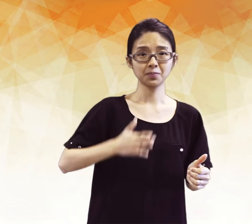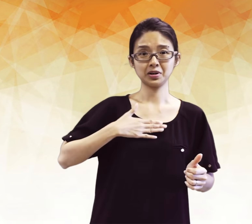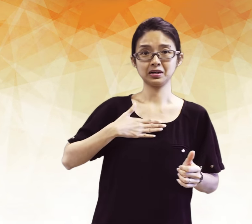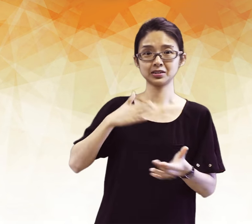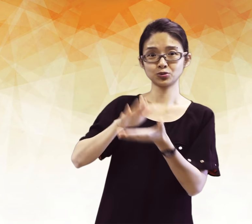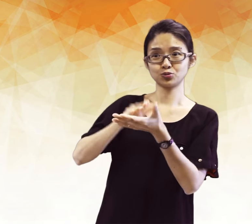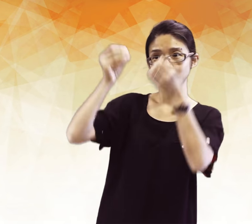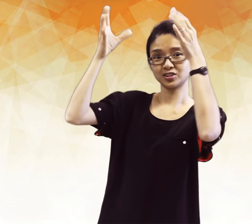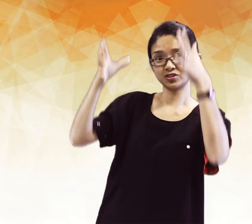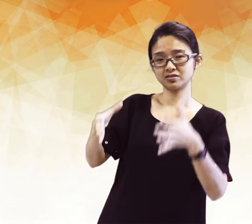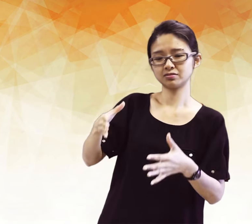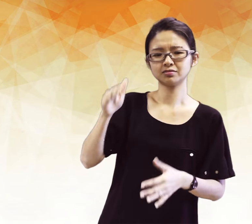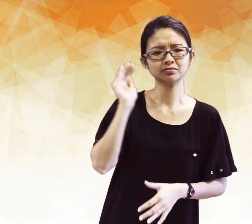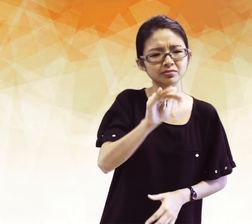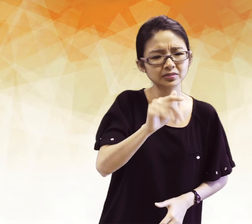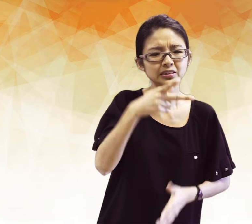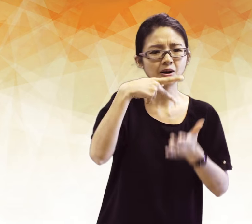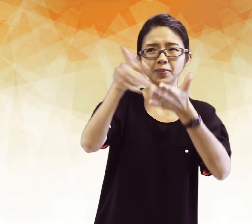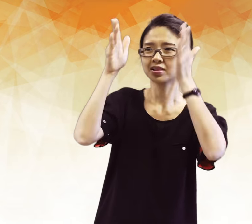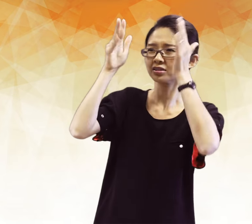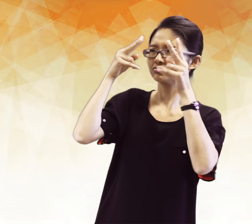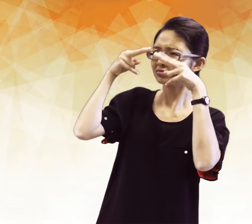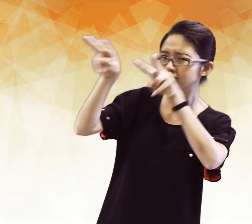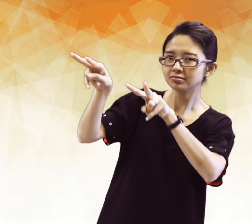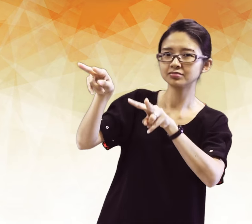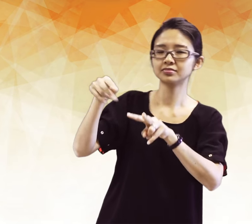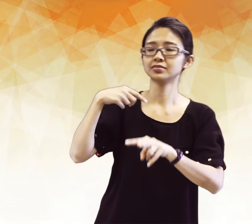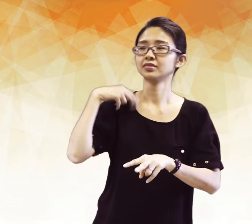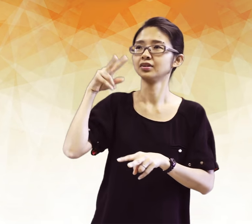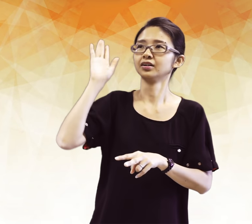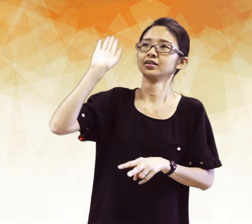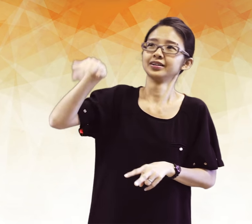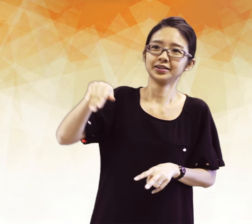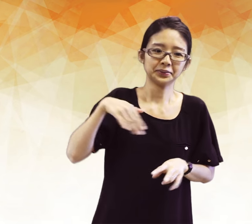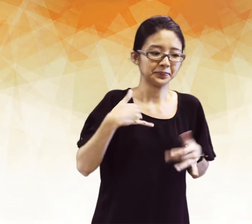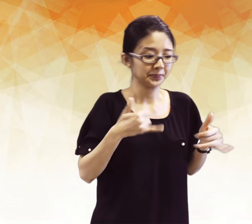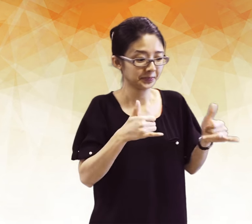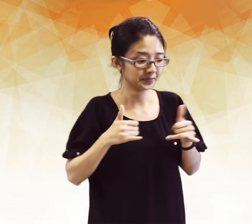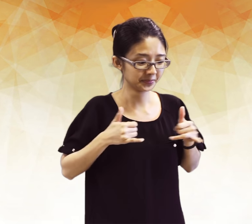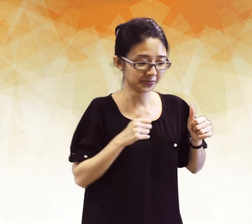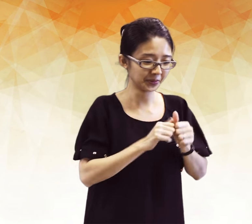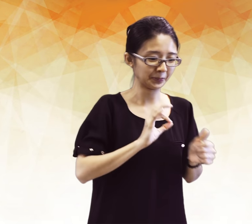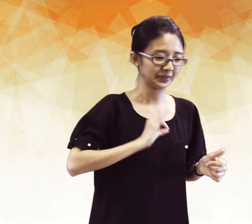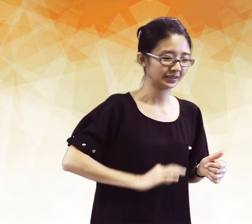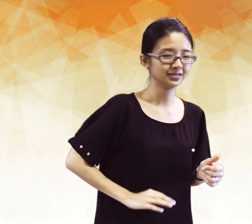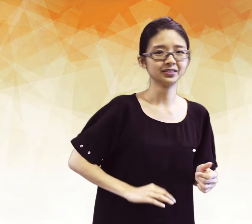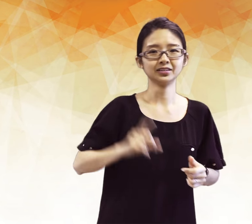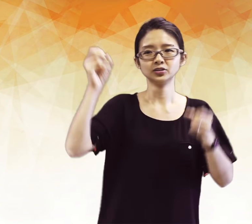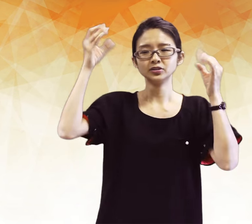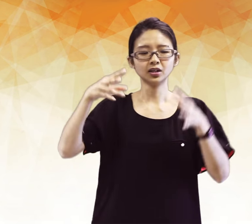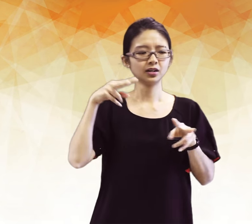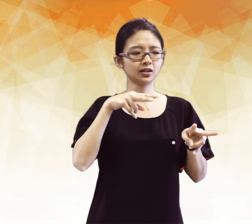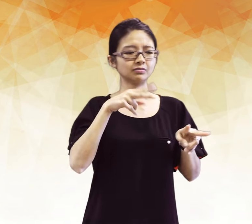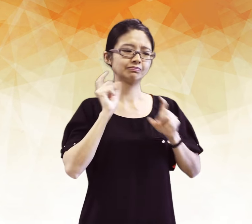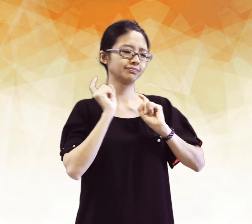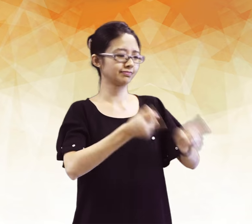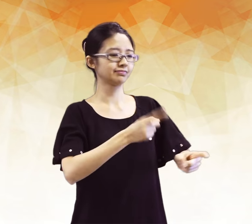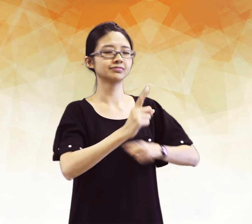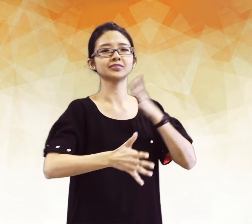When my school teacher called for my attention, I ignored her and continued playing with my buttons. That was how my teacher gave me my sign name.